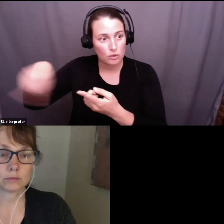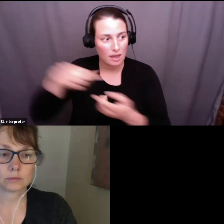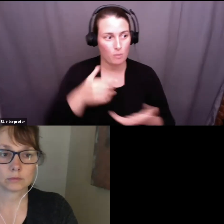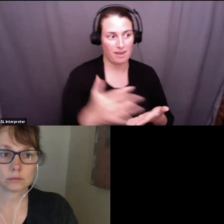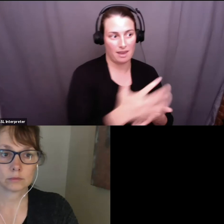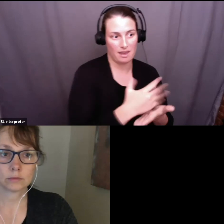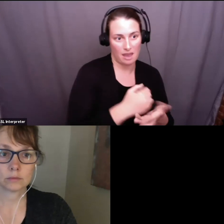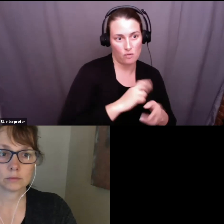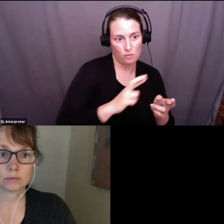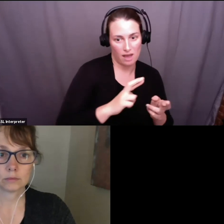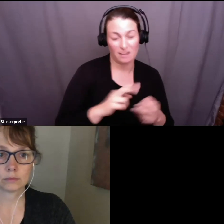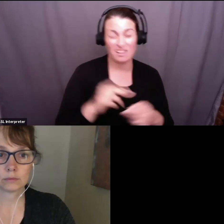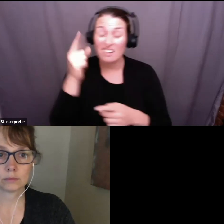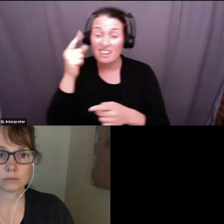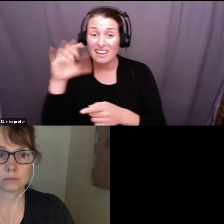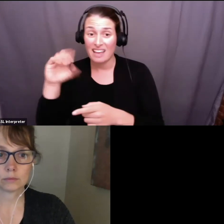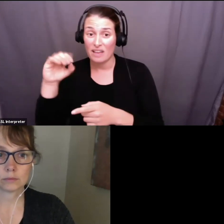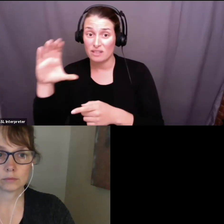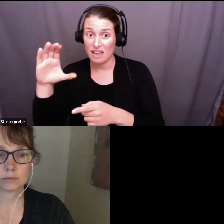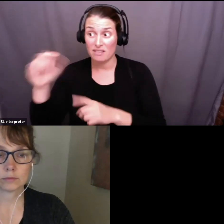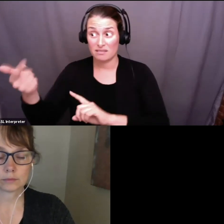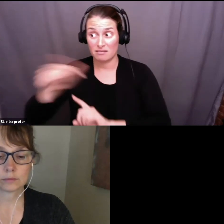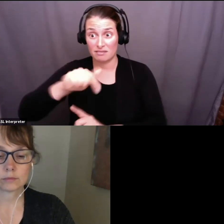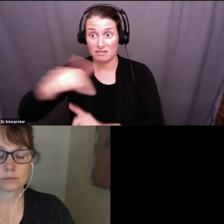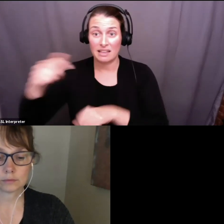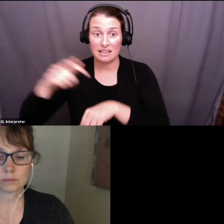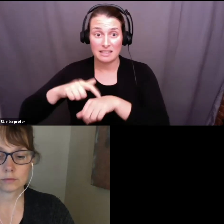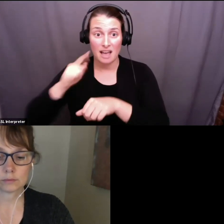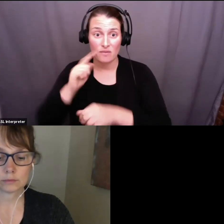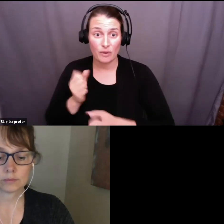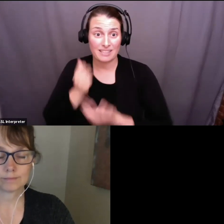time at Council of Councils because people are not shy about speaking up, and it’s